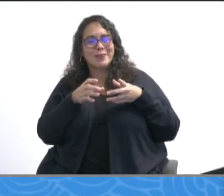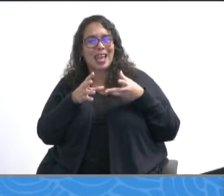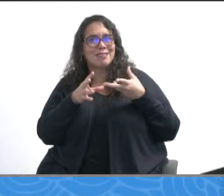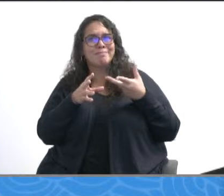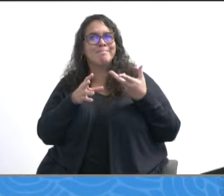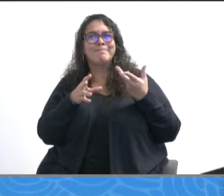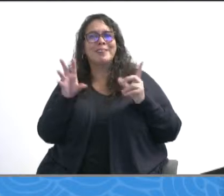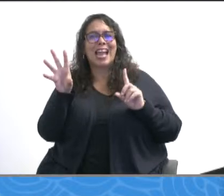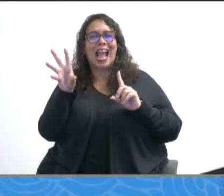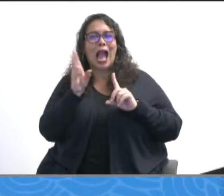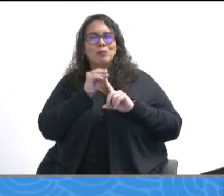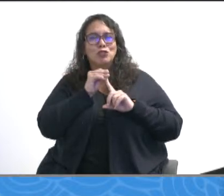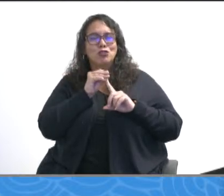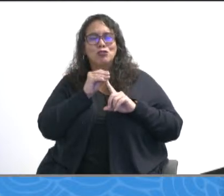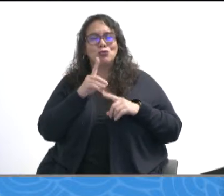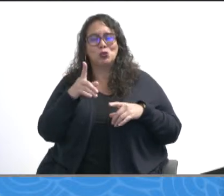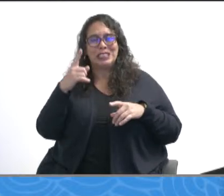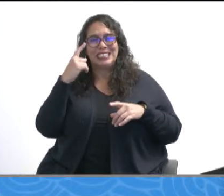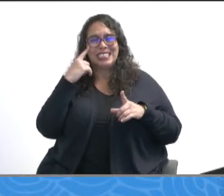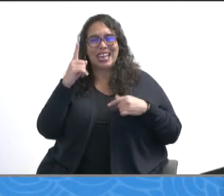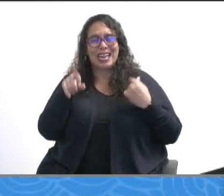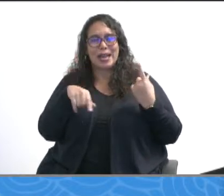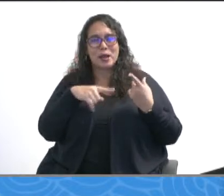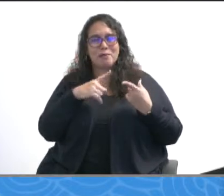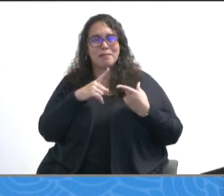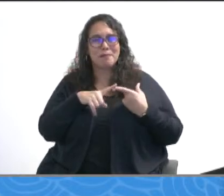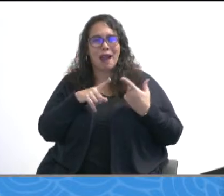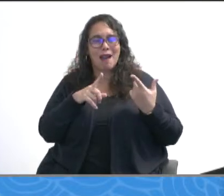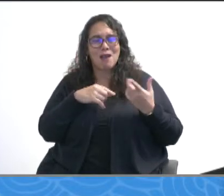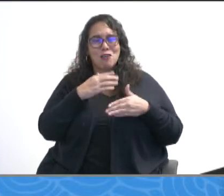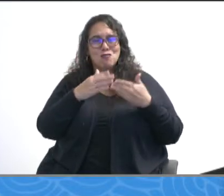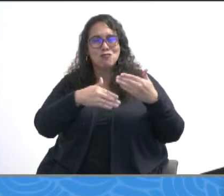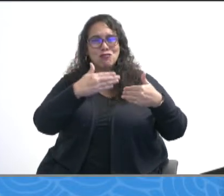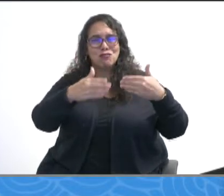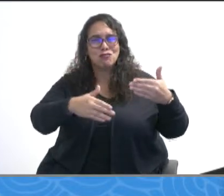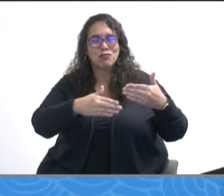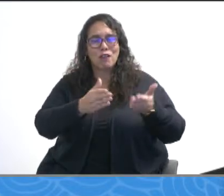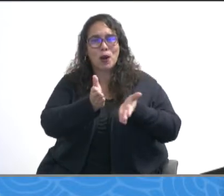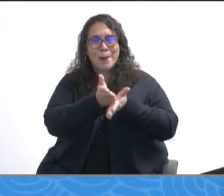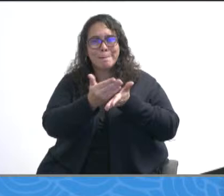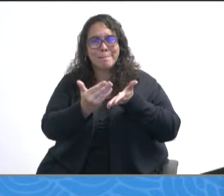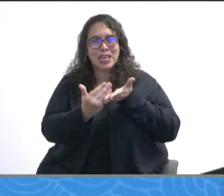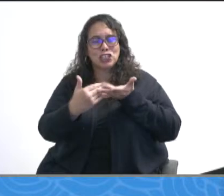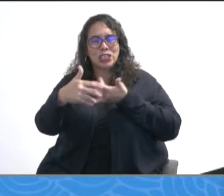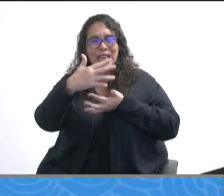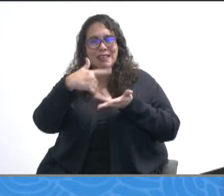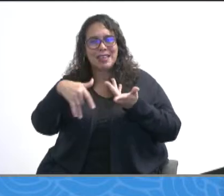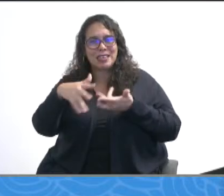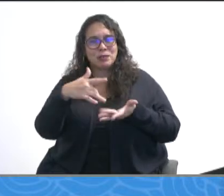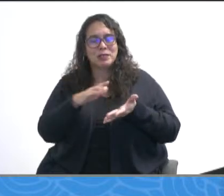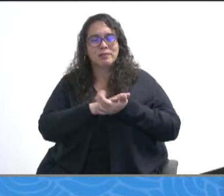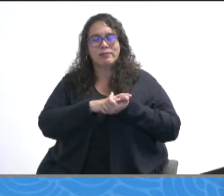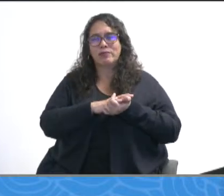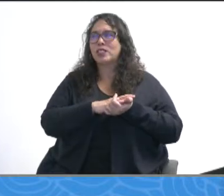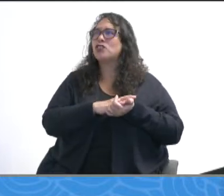what we think about as our process for budget engagement. And so why I'm excited about this